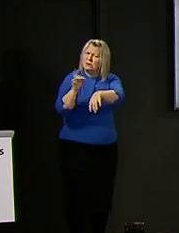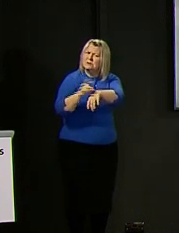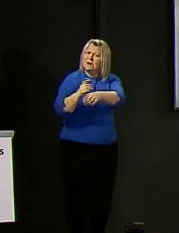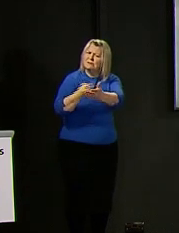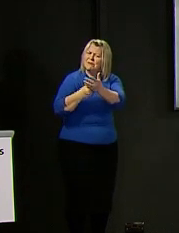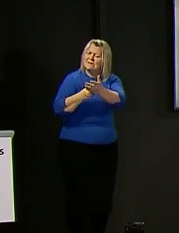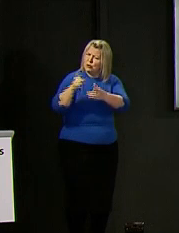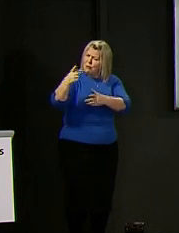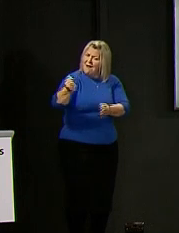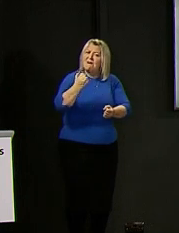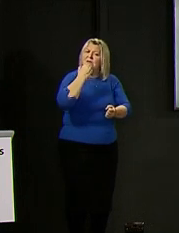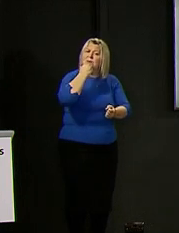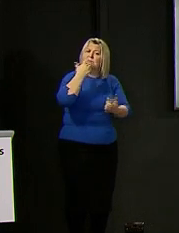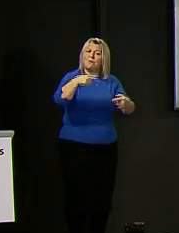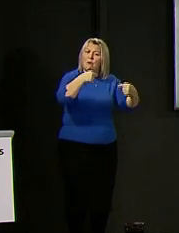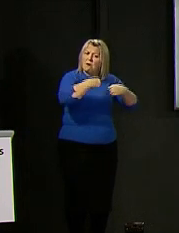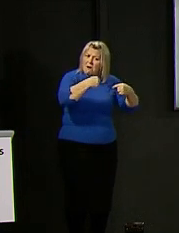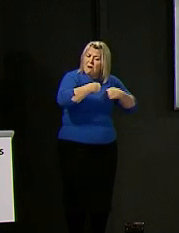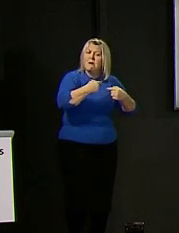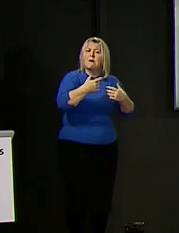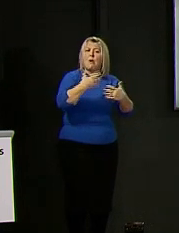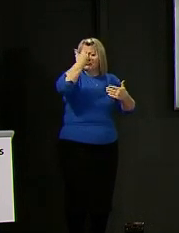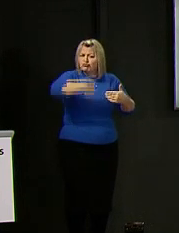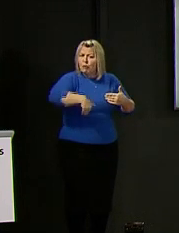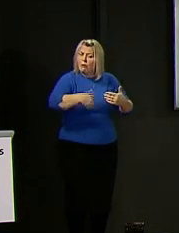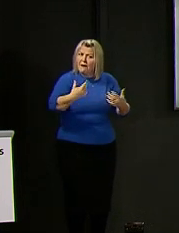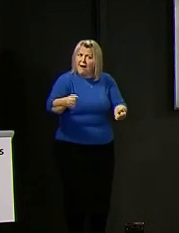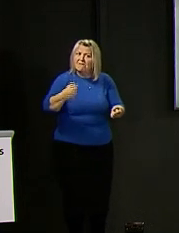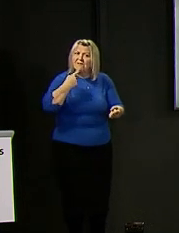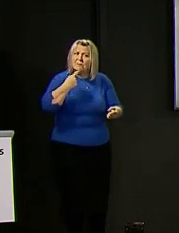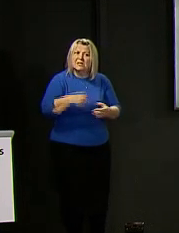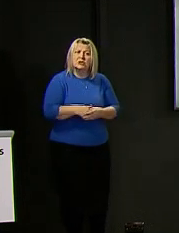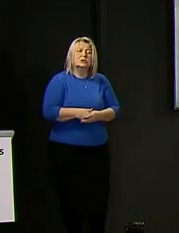and for the first minister I'm sure parents everywhere will welcome